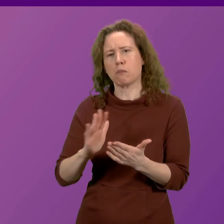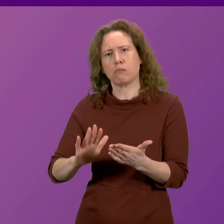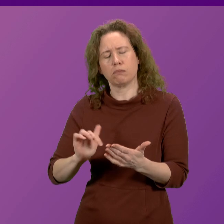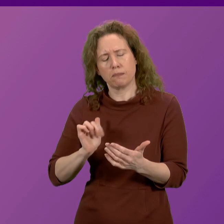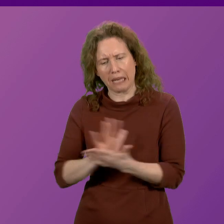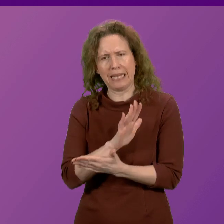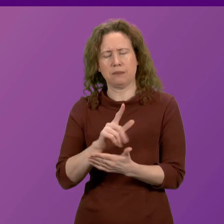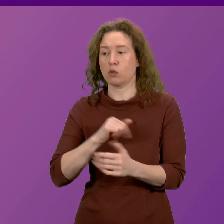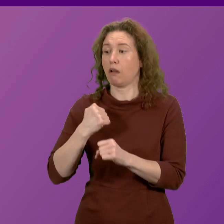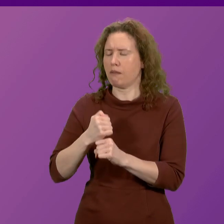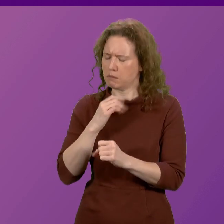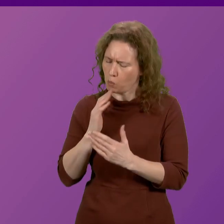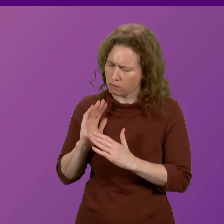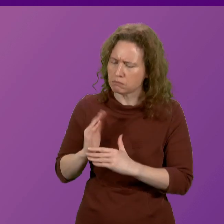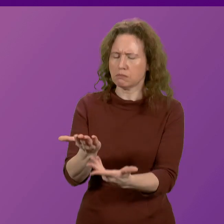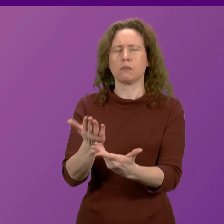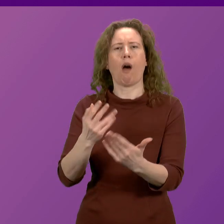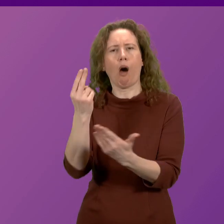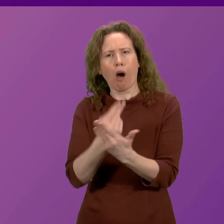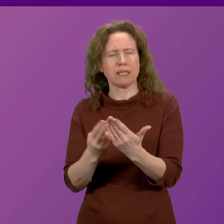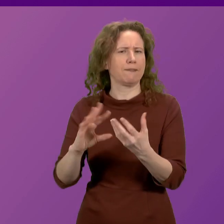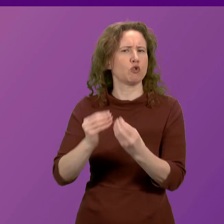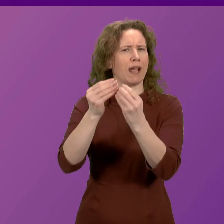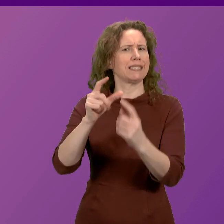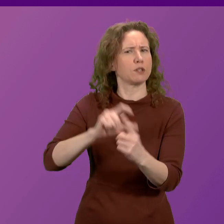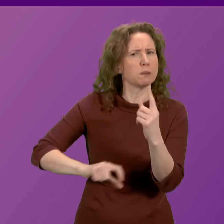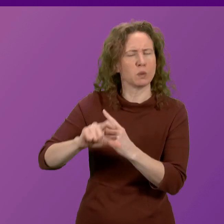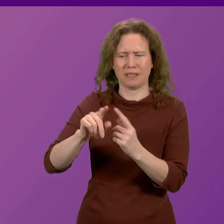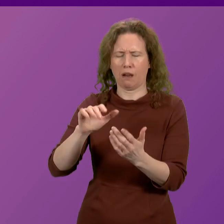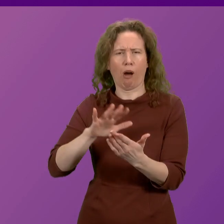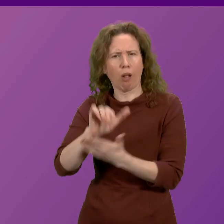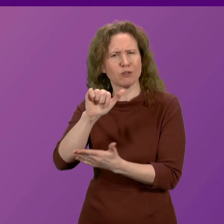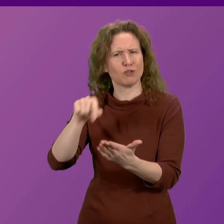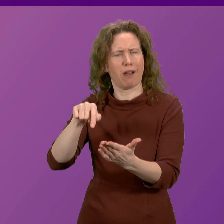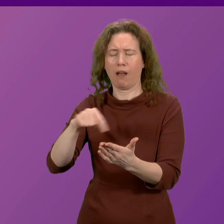commitments to the artistic and creative community. As I have said in my responses